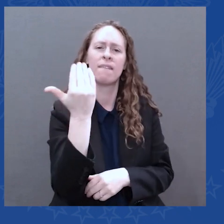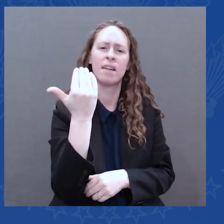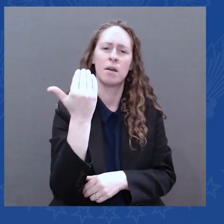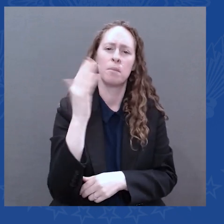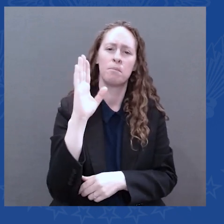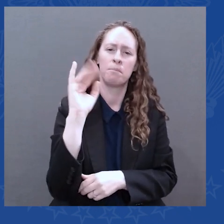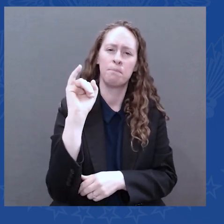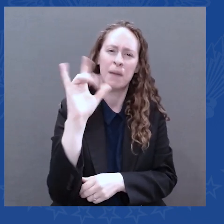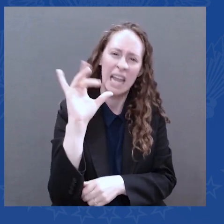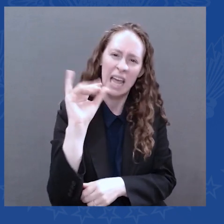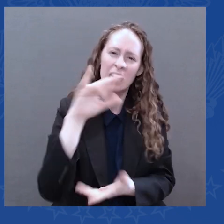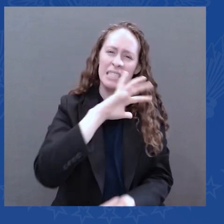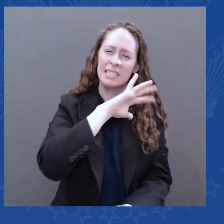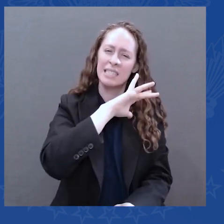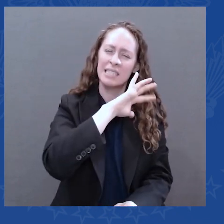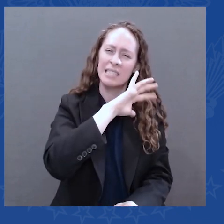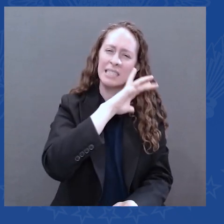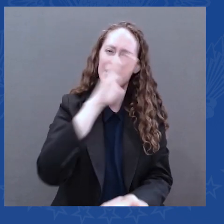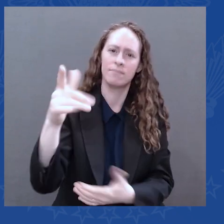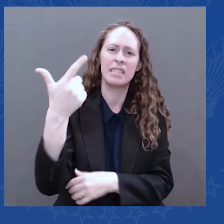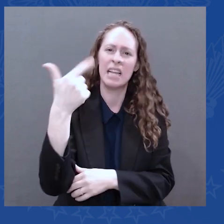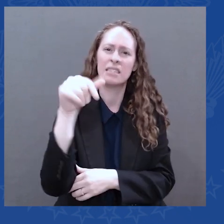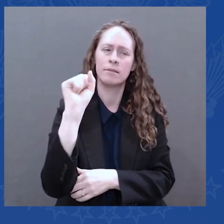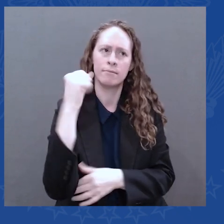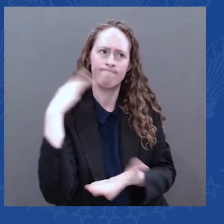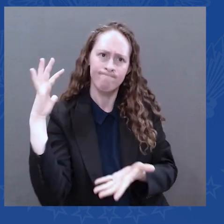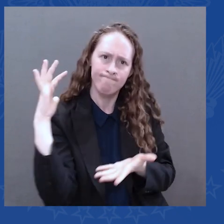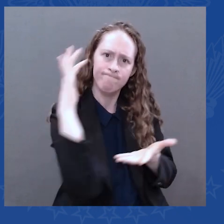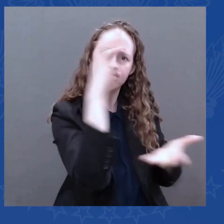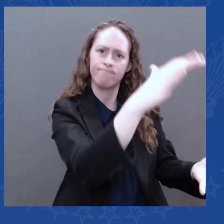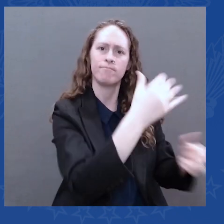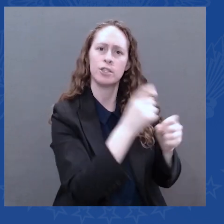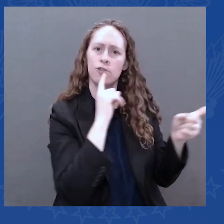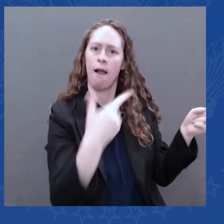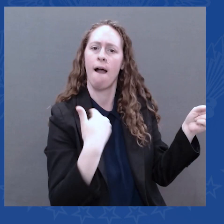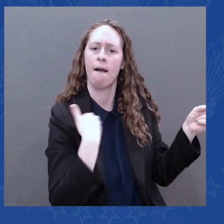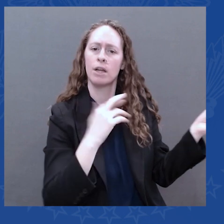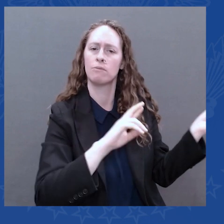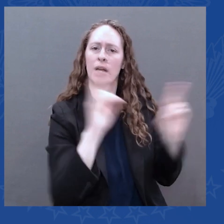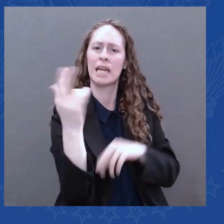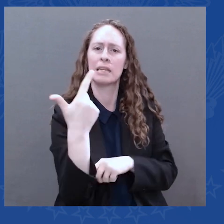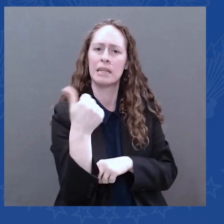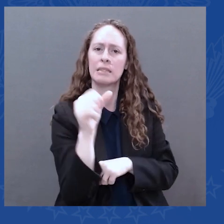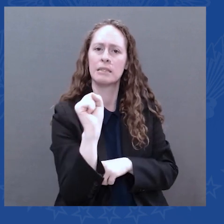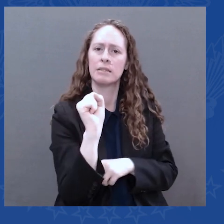And as the EU works to discontinue buying Russian gas well before 2030,